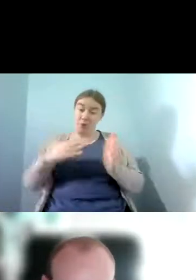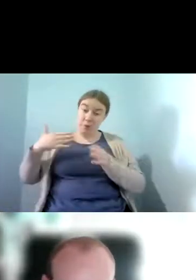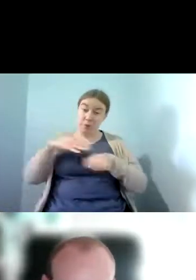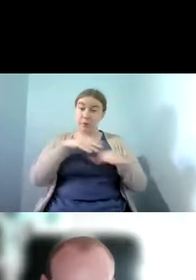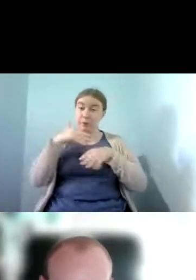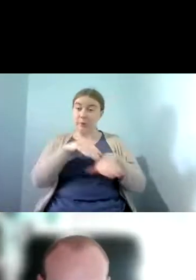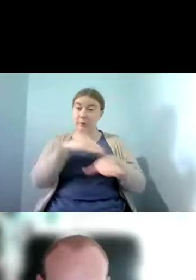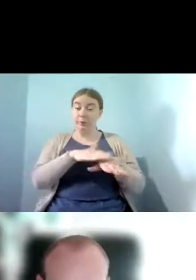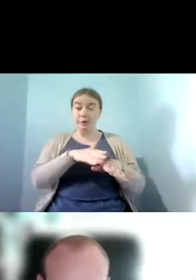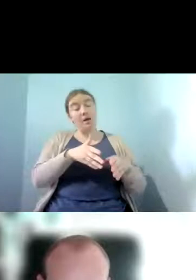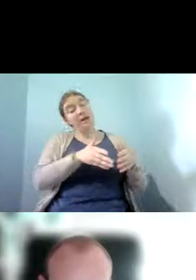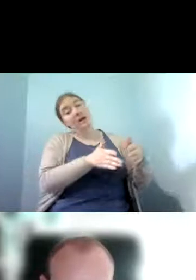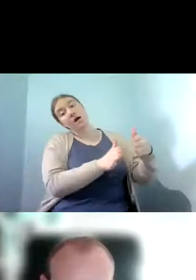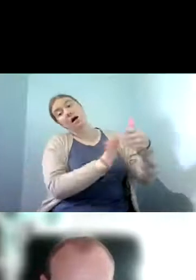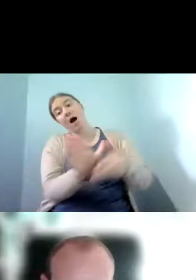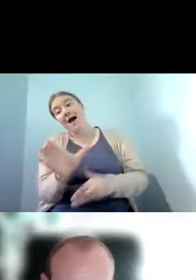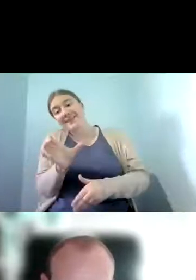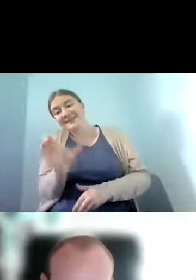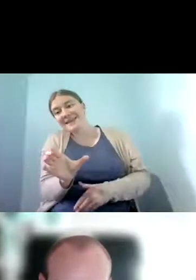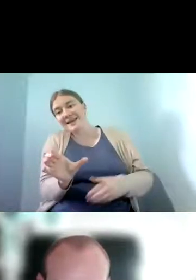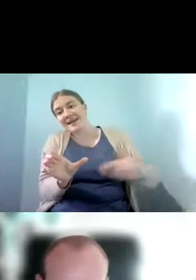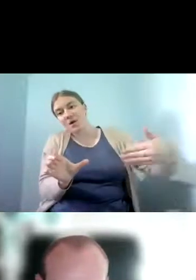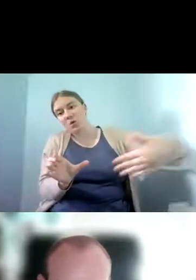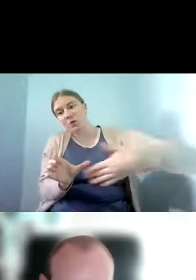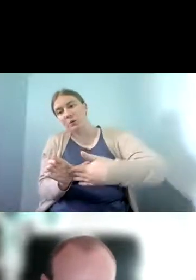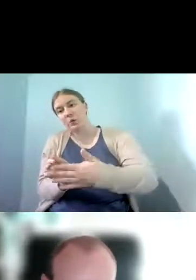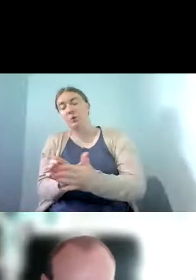but it's been designed so that it doesn't exceed two and a half meters per second